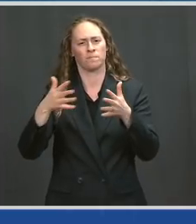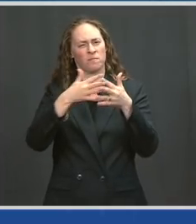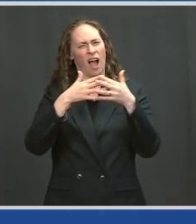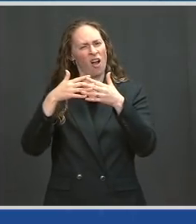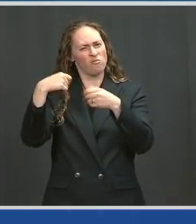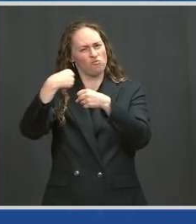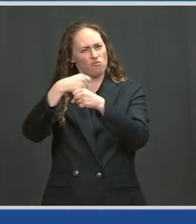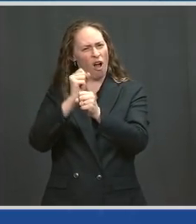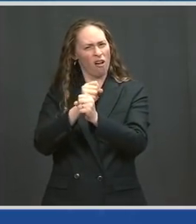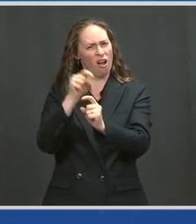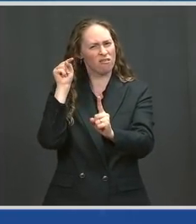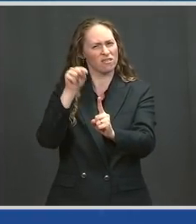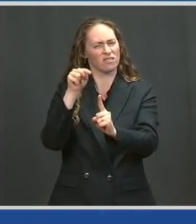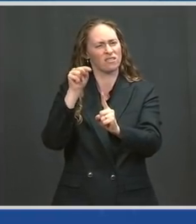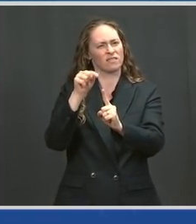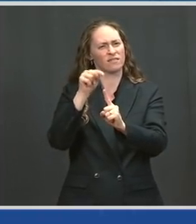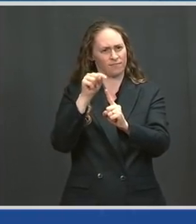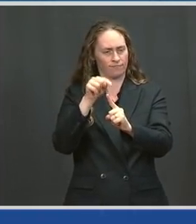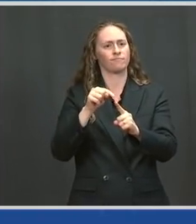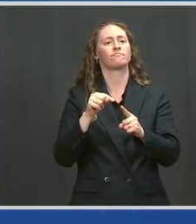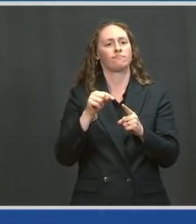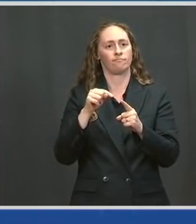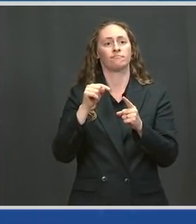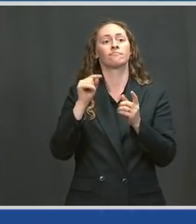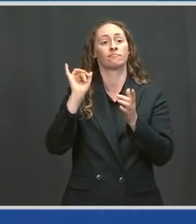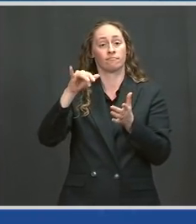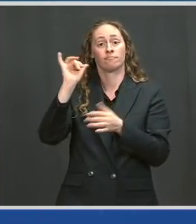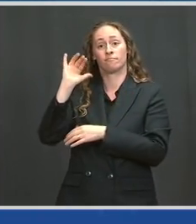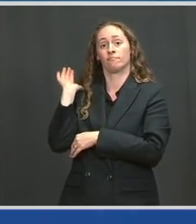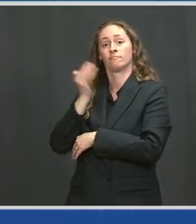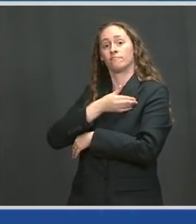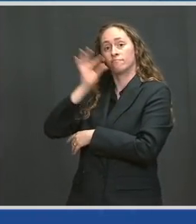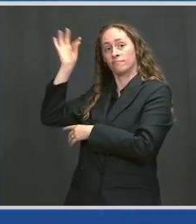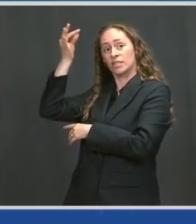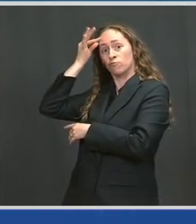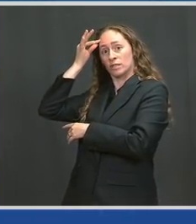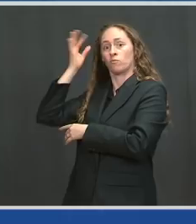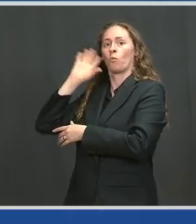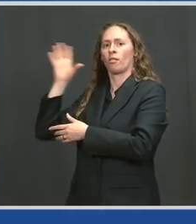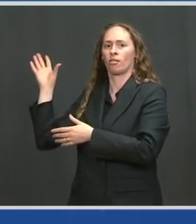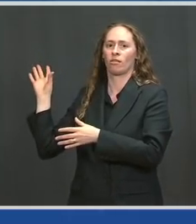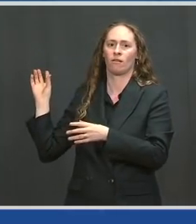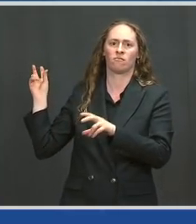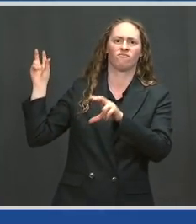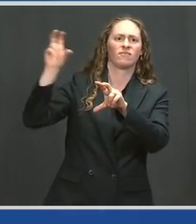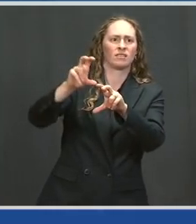the share of the dollars the federal government spends to small disadvantaged businesses,